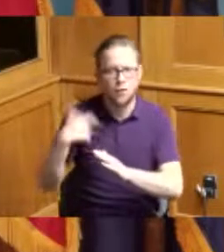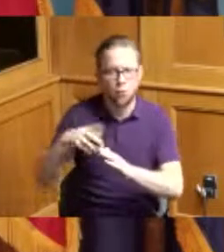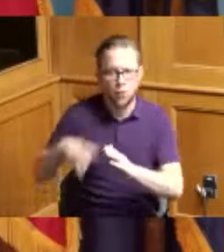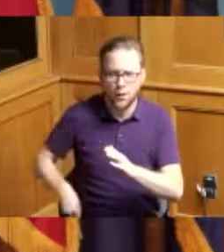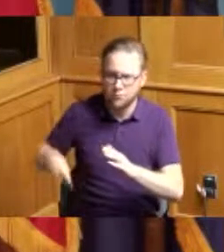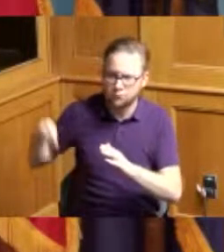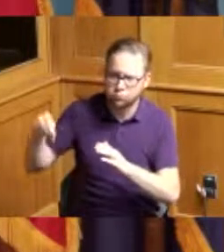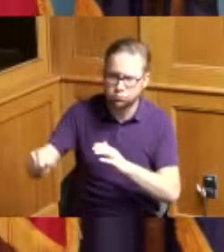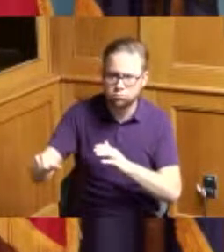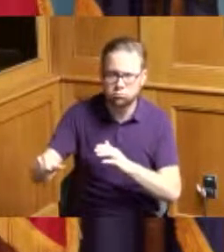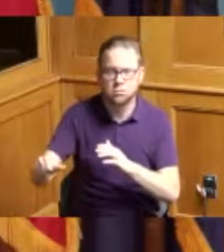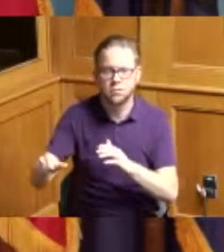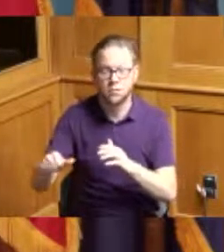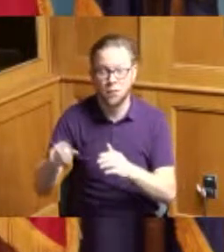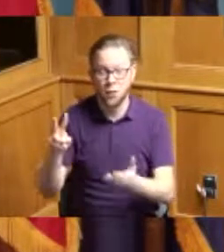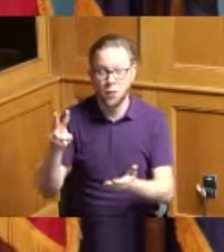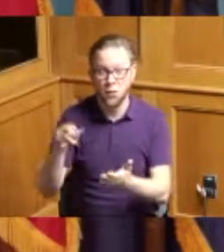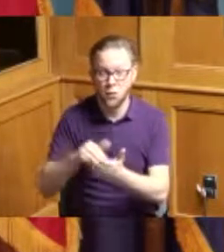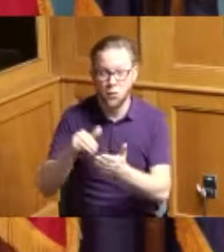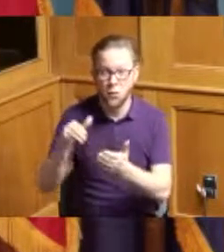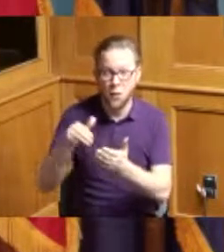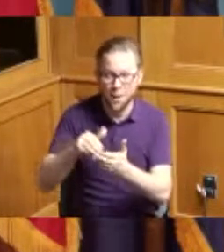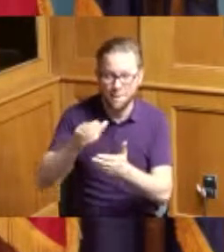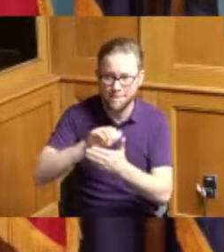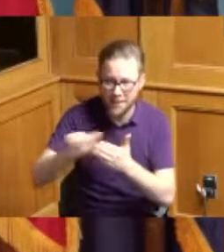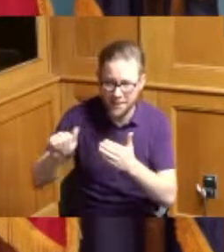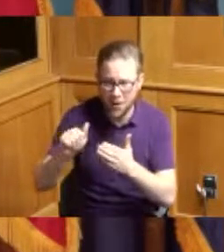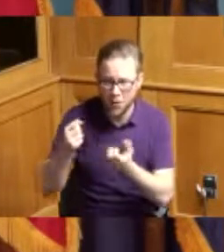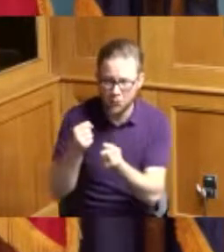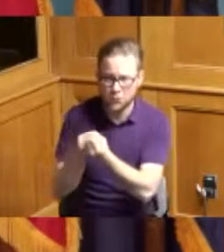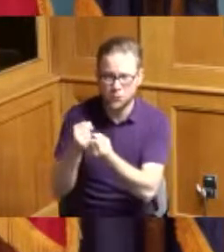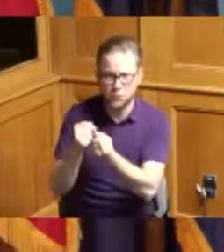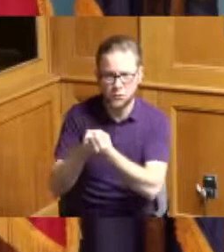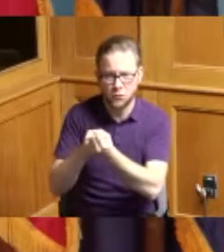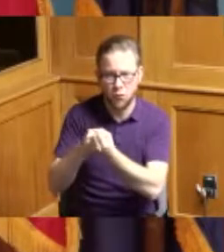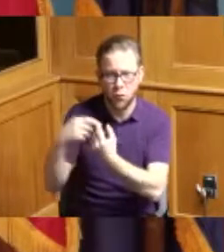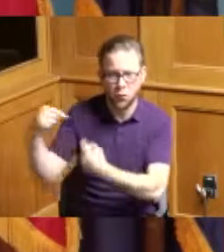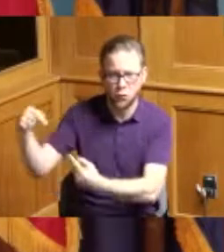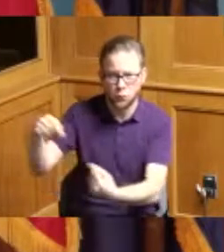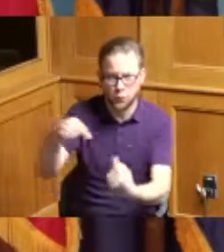we've put two million dollars in tourism and we've got some more money set aside for possible tourism